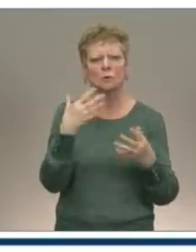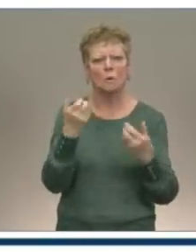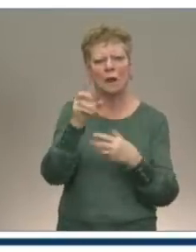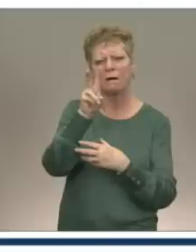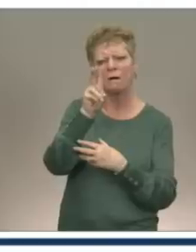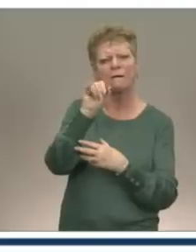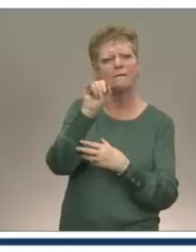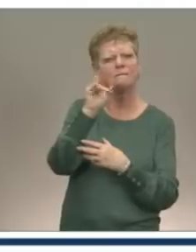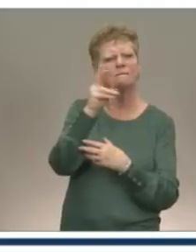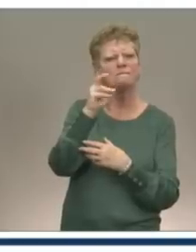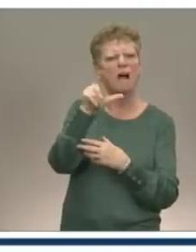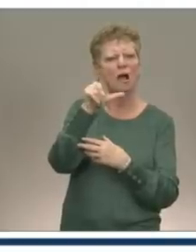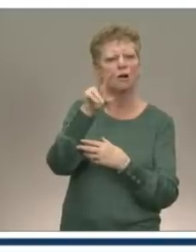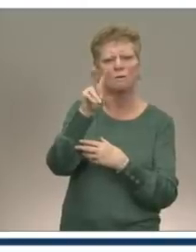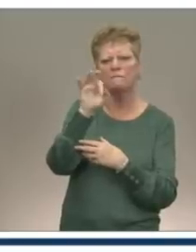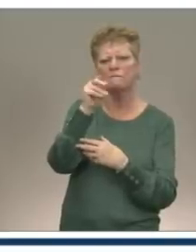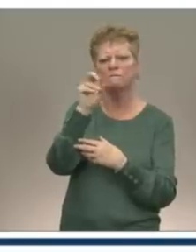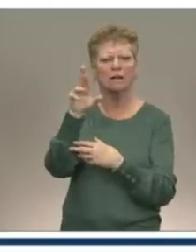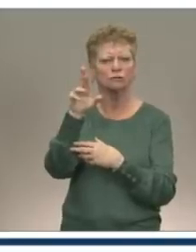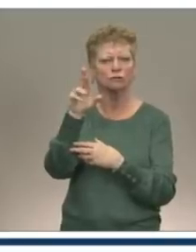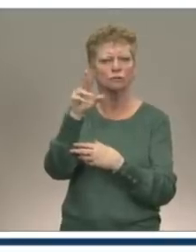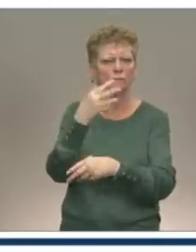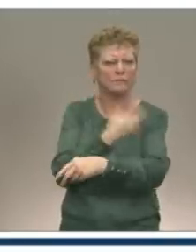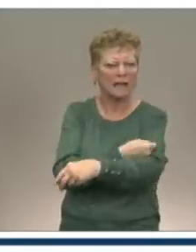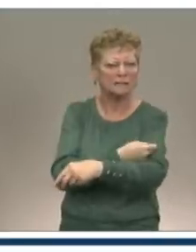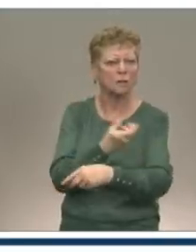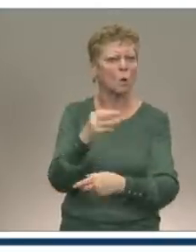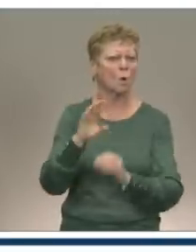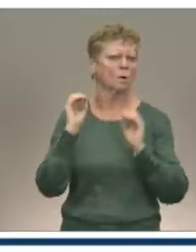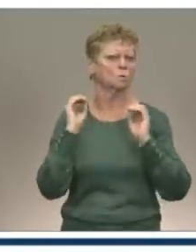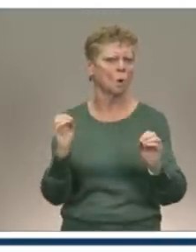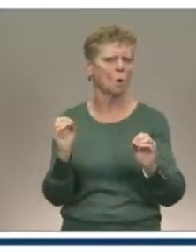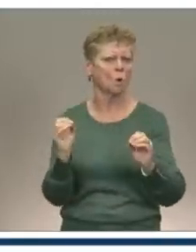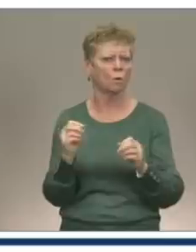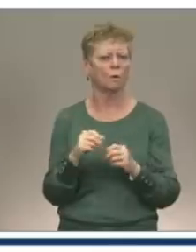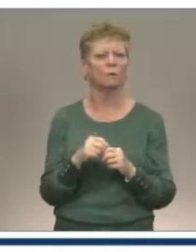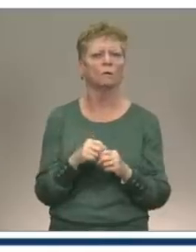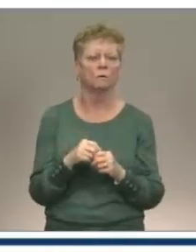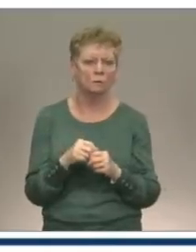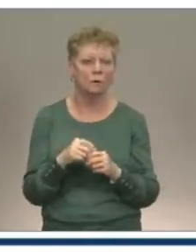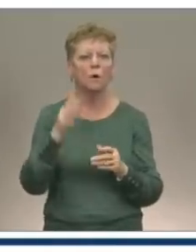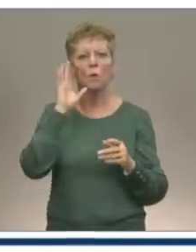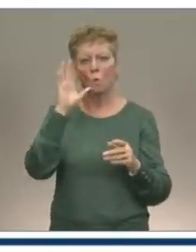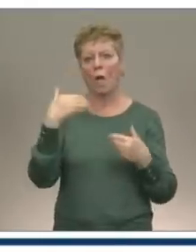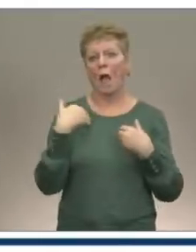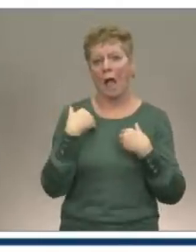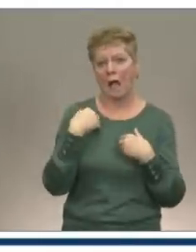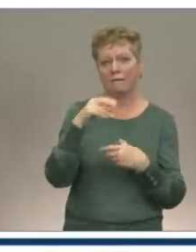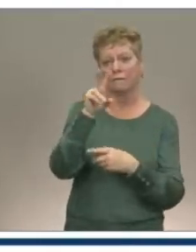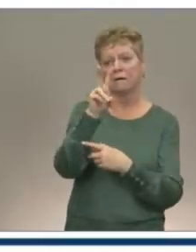or no vaccine at all so some viral vector vaccines will be made available this month for people who